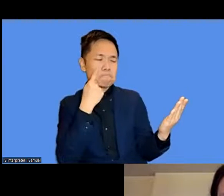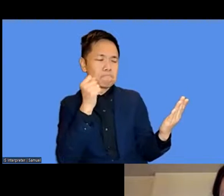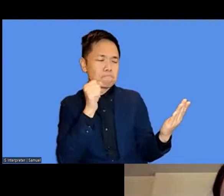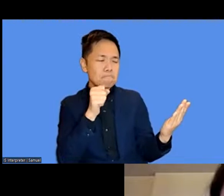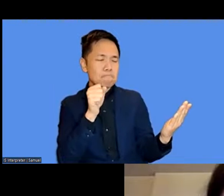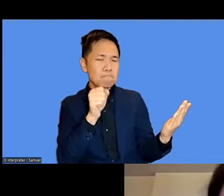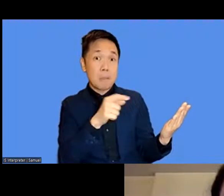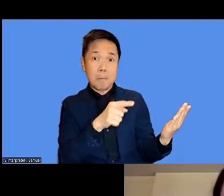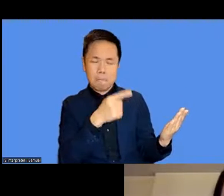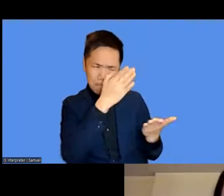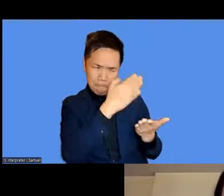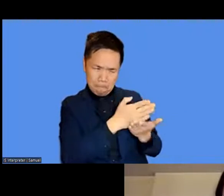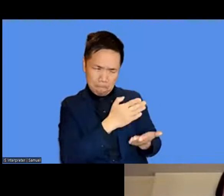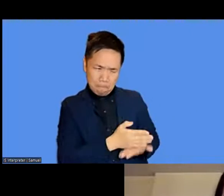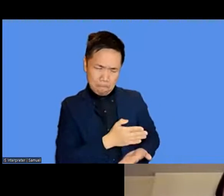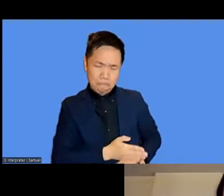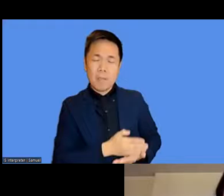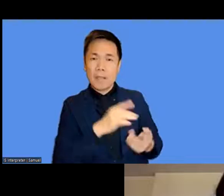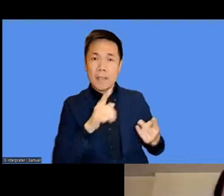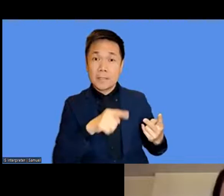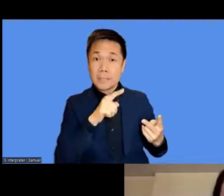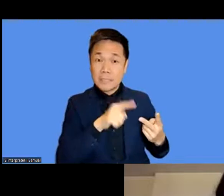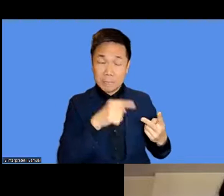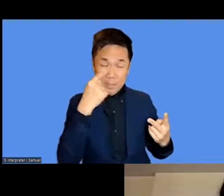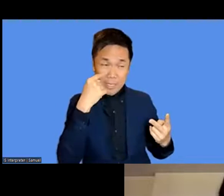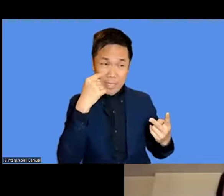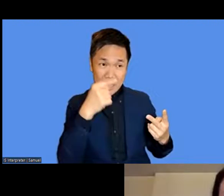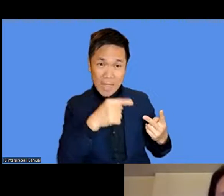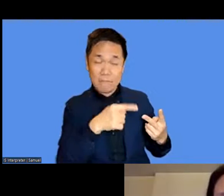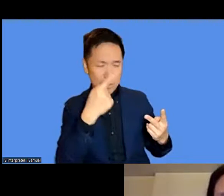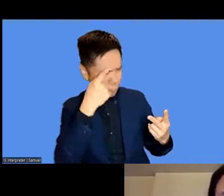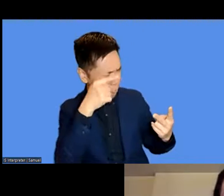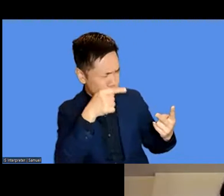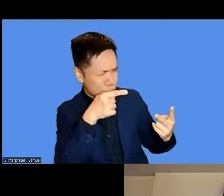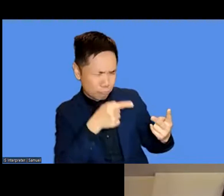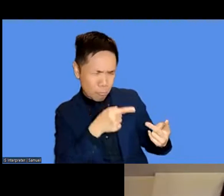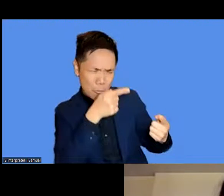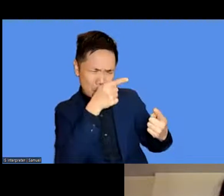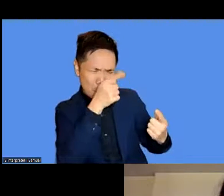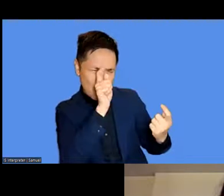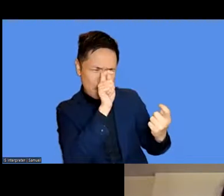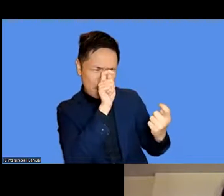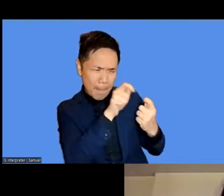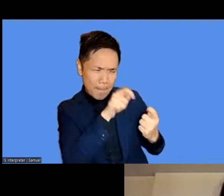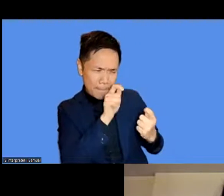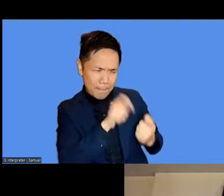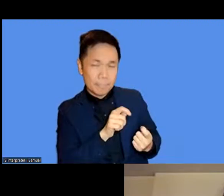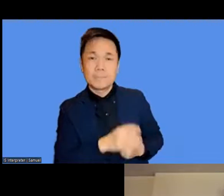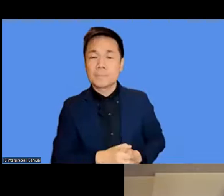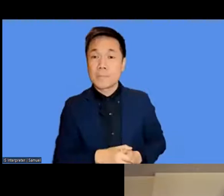from the start and to co create so that communities and statistical authorities are working together